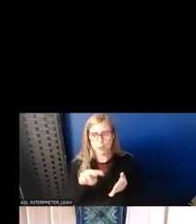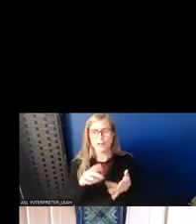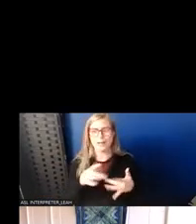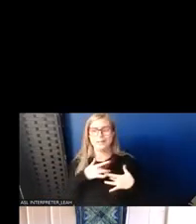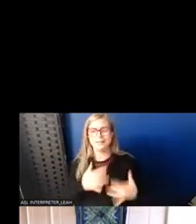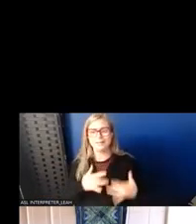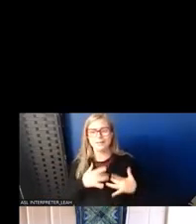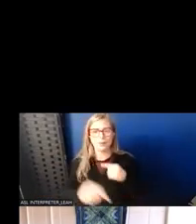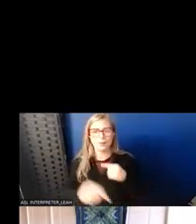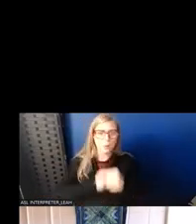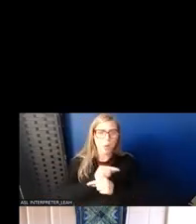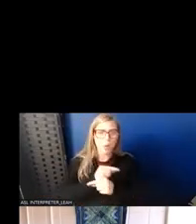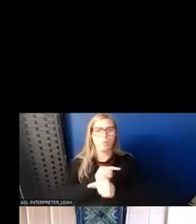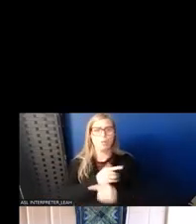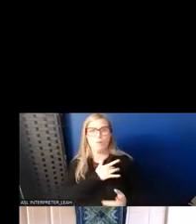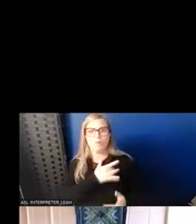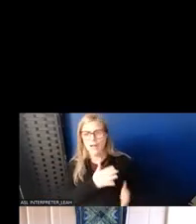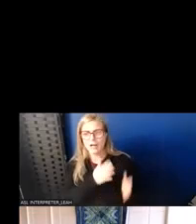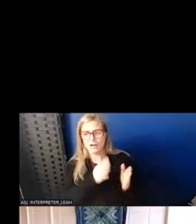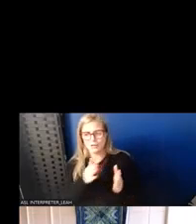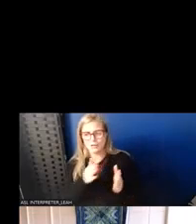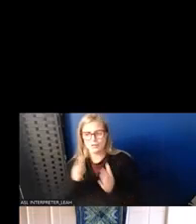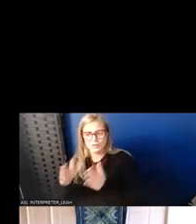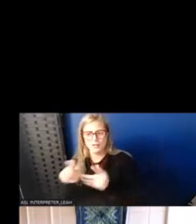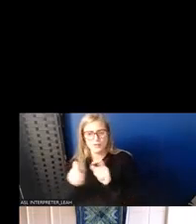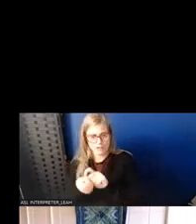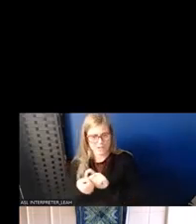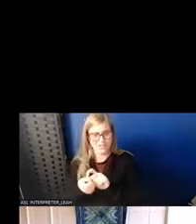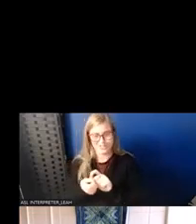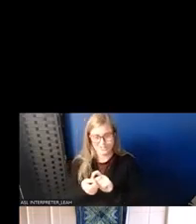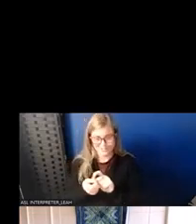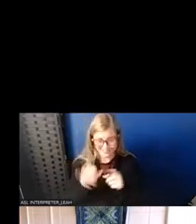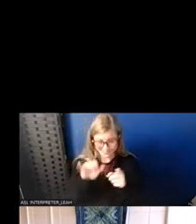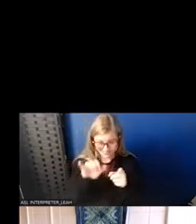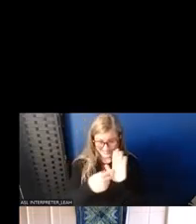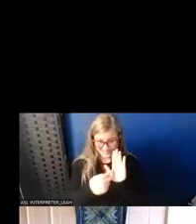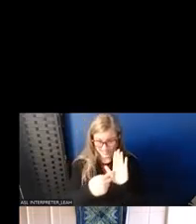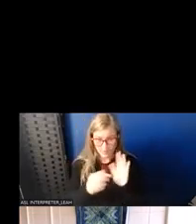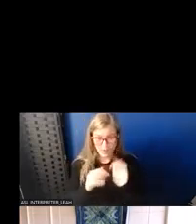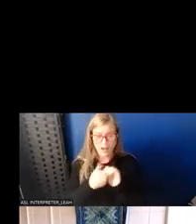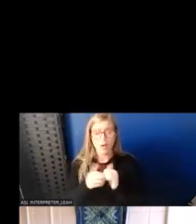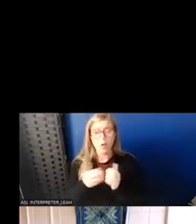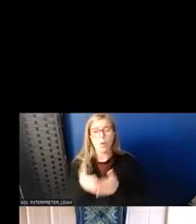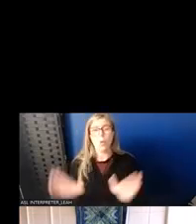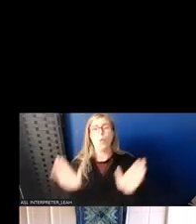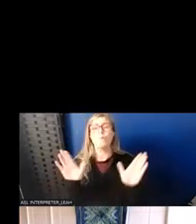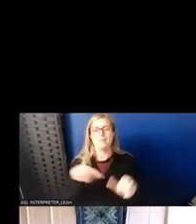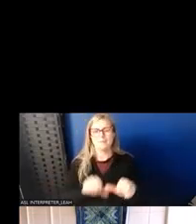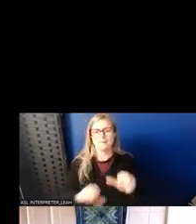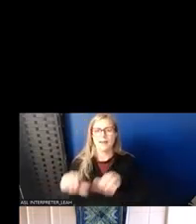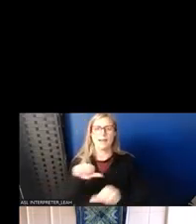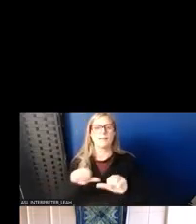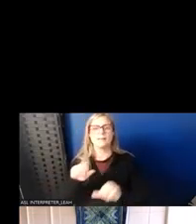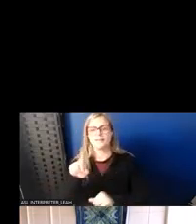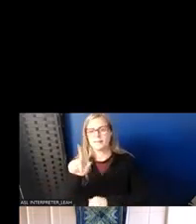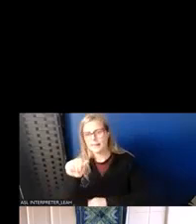So this is a really good example of how open science and data sharing have made possible new publications and international